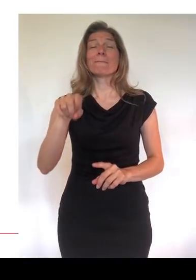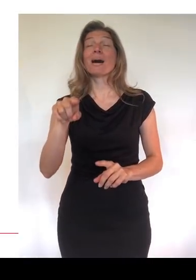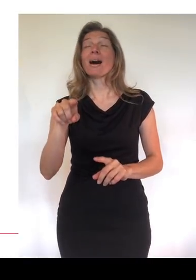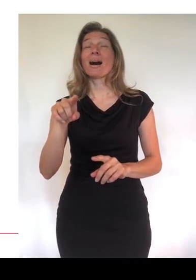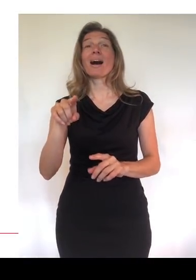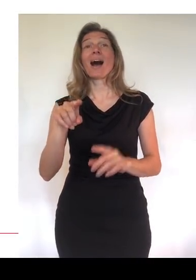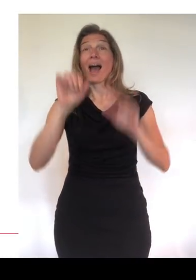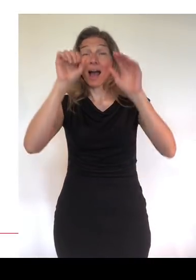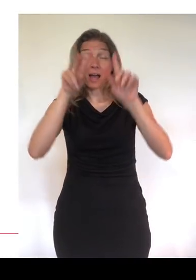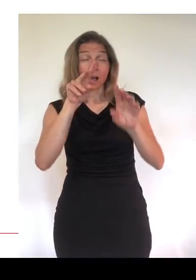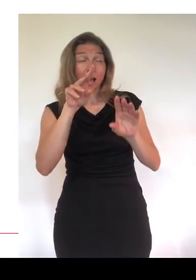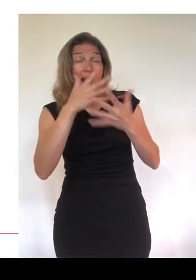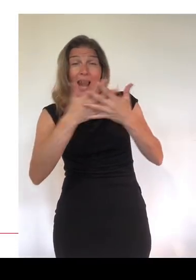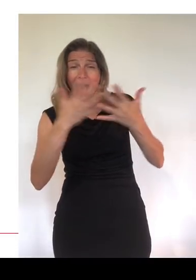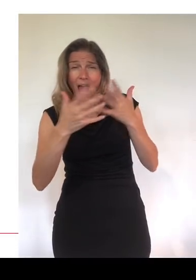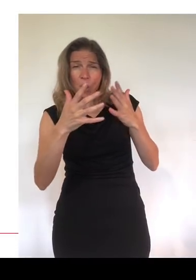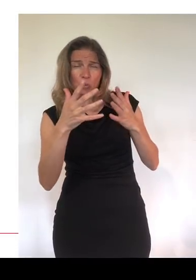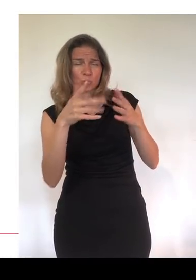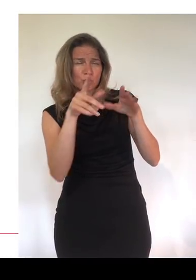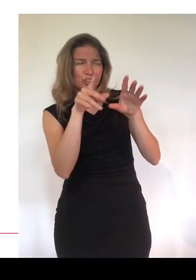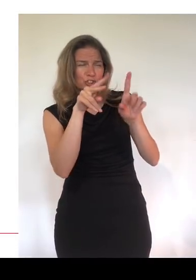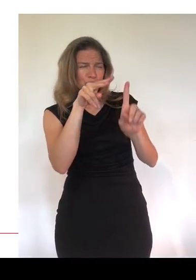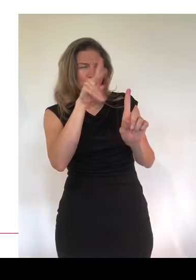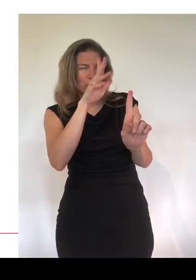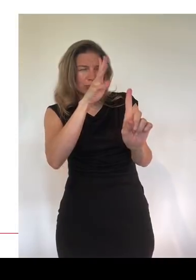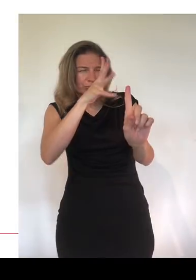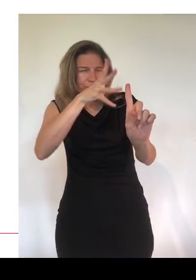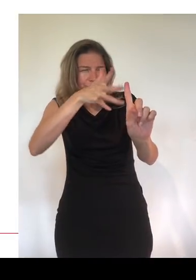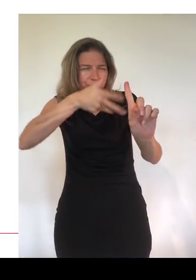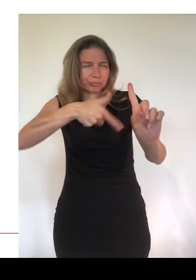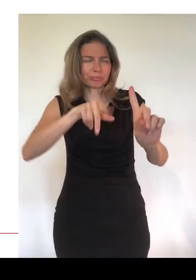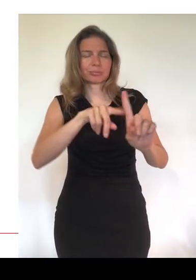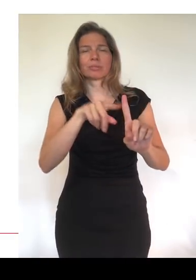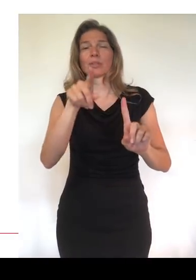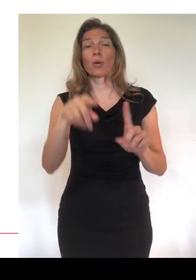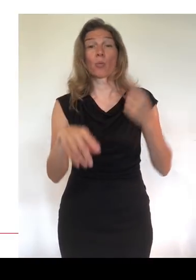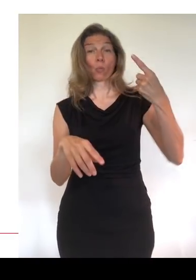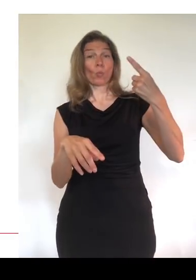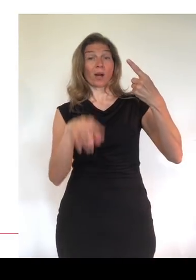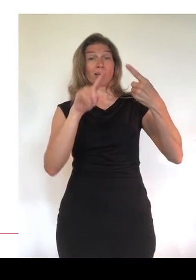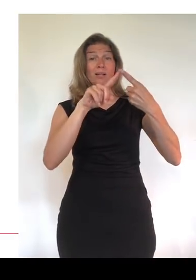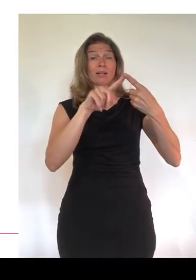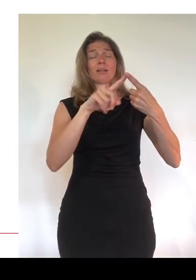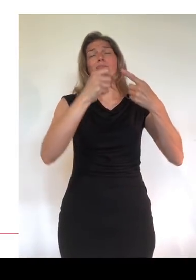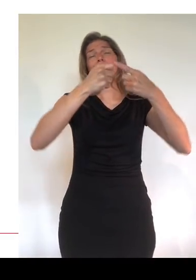children for example are there language models available is there time how old